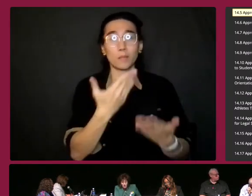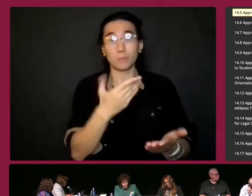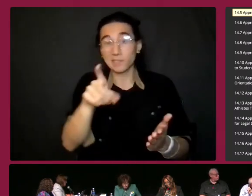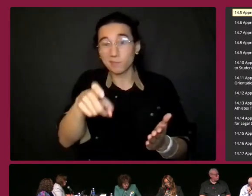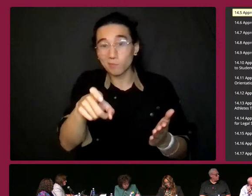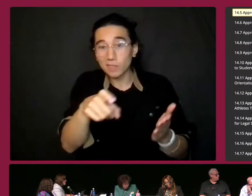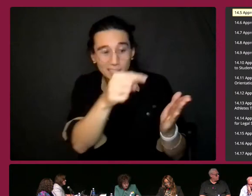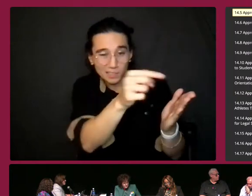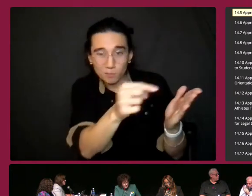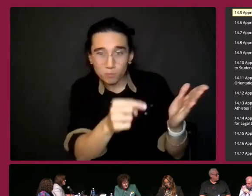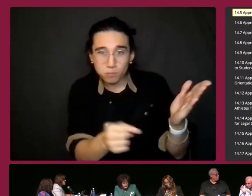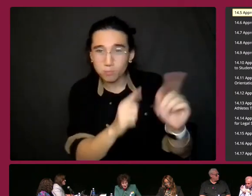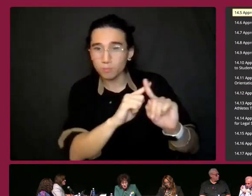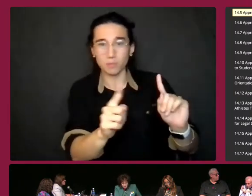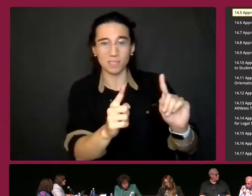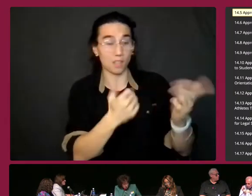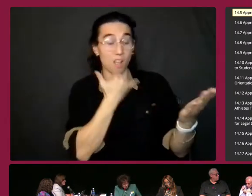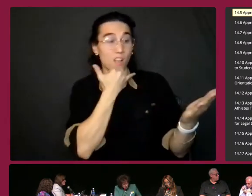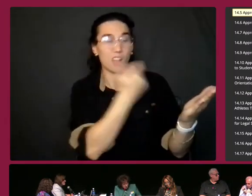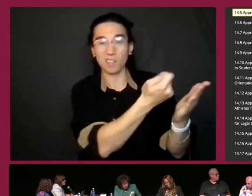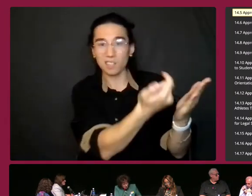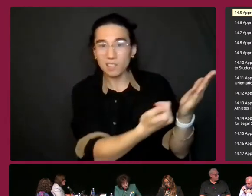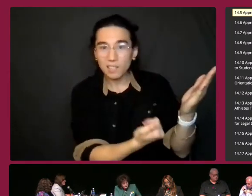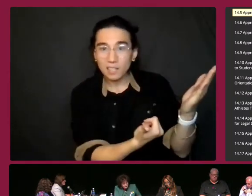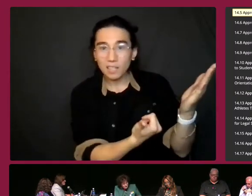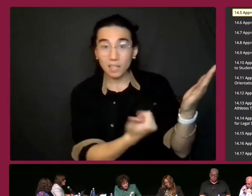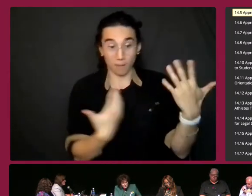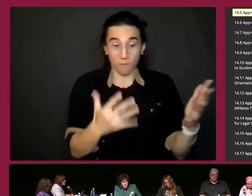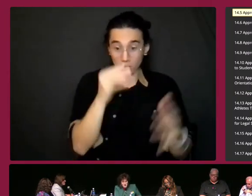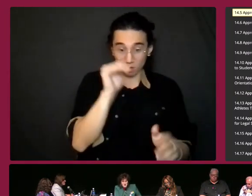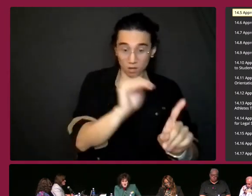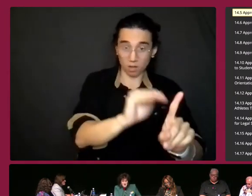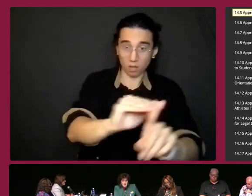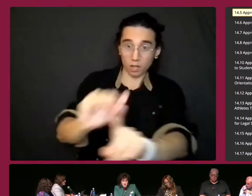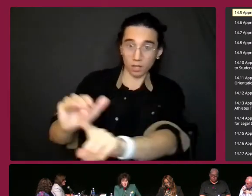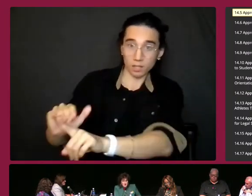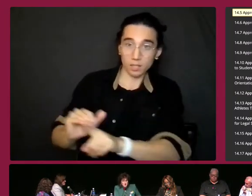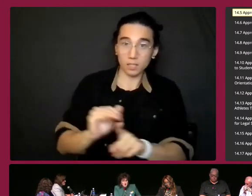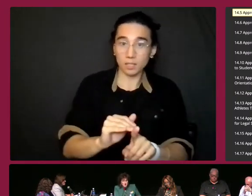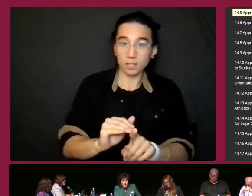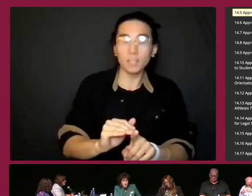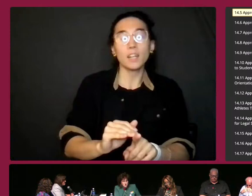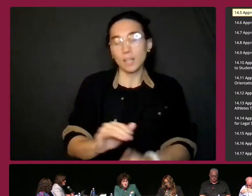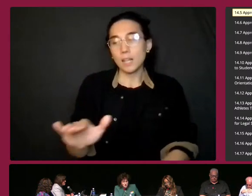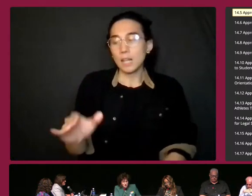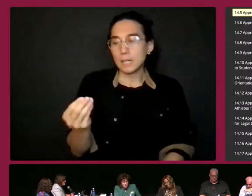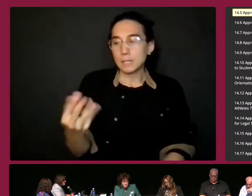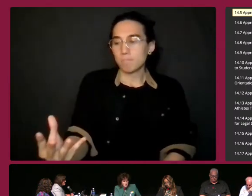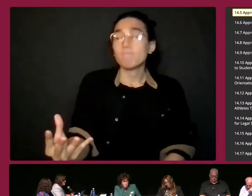are they notified of the changes? If there, if there is a discontinuation, colleges, it's